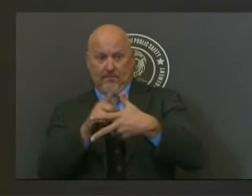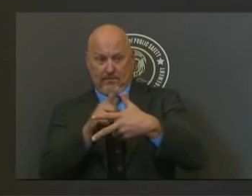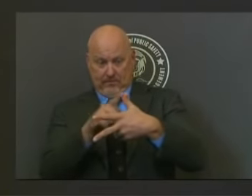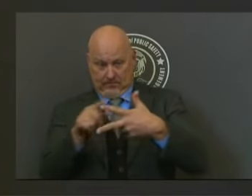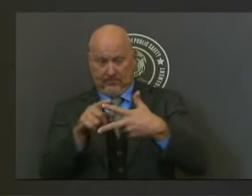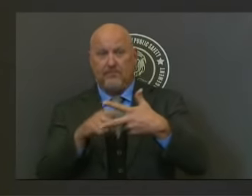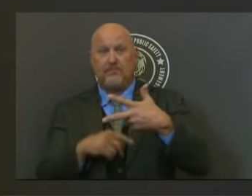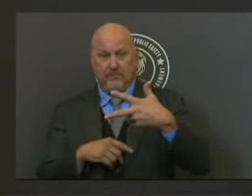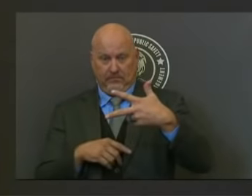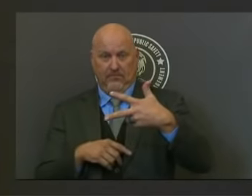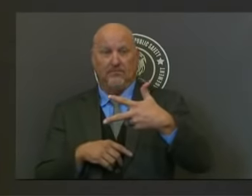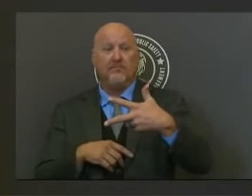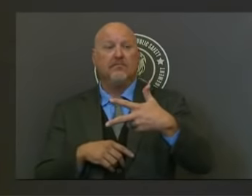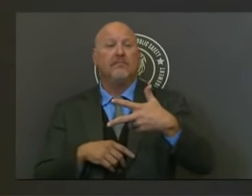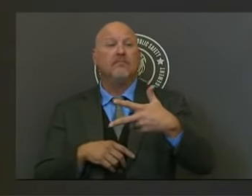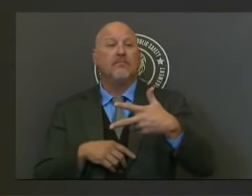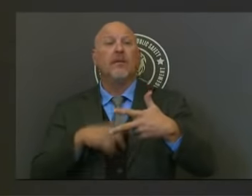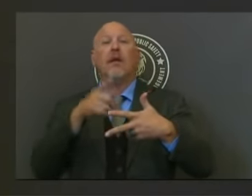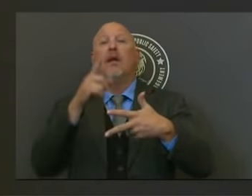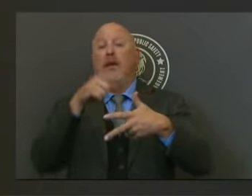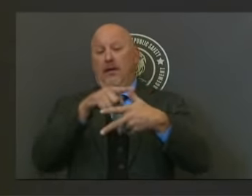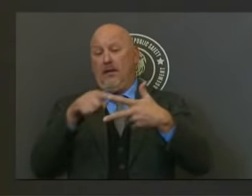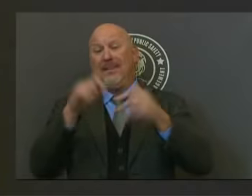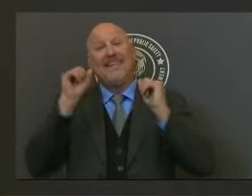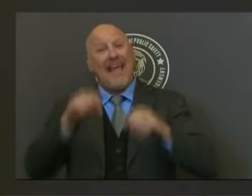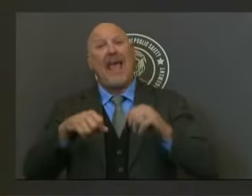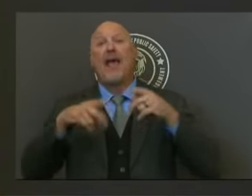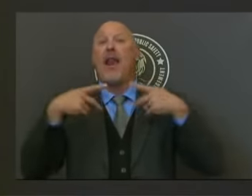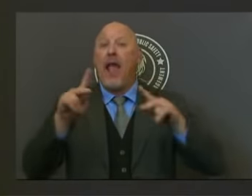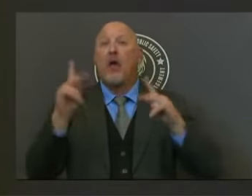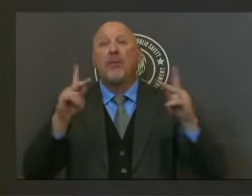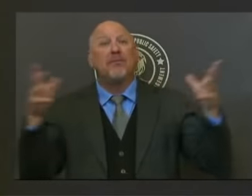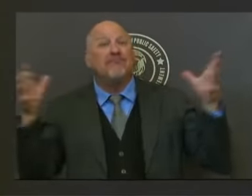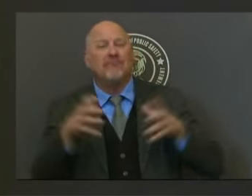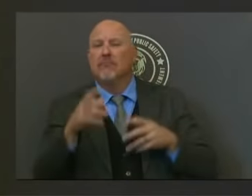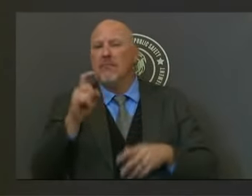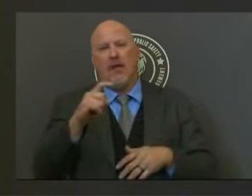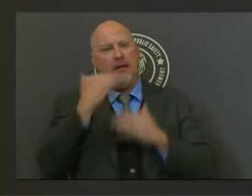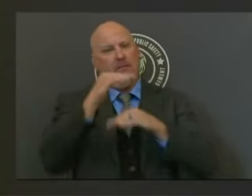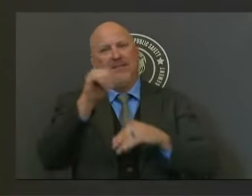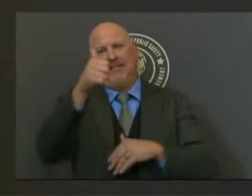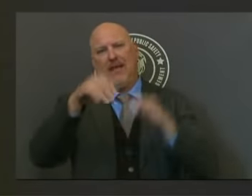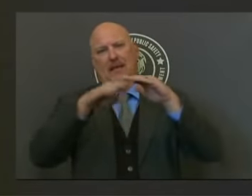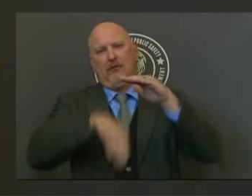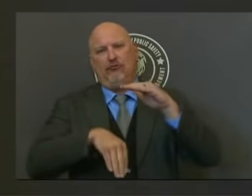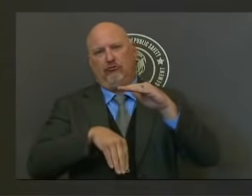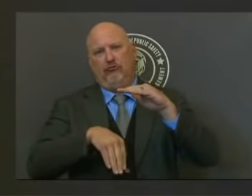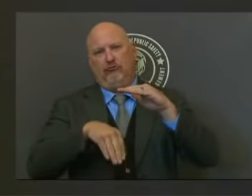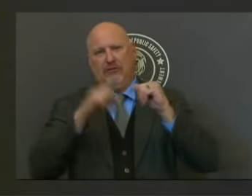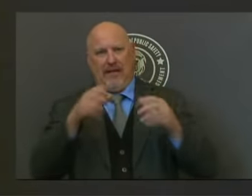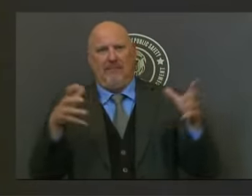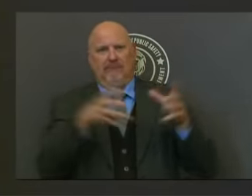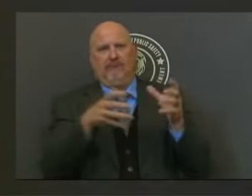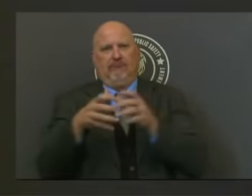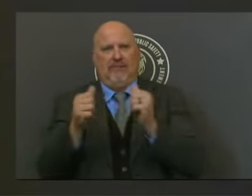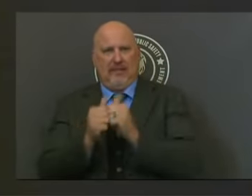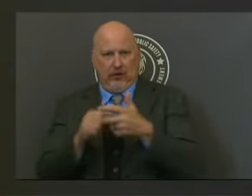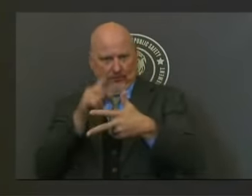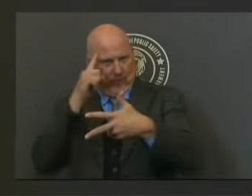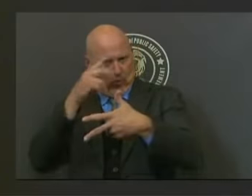and this is in mmhm hi and right now just because of the circuit